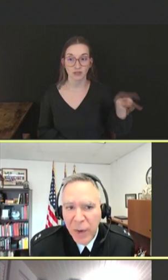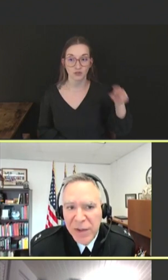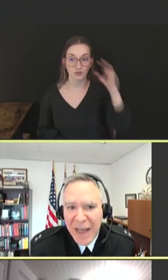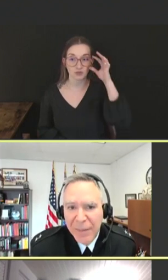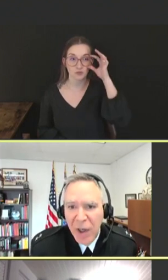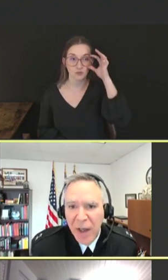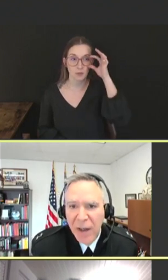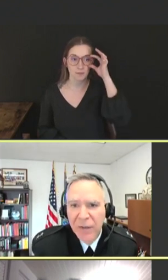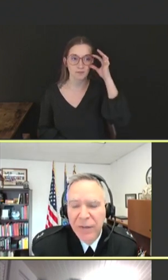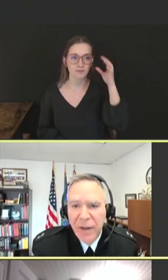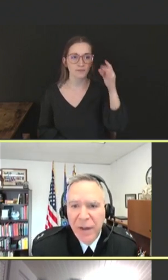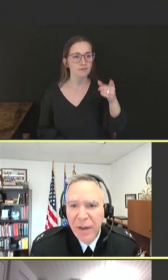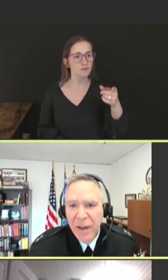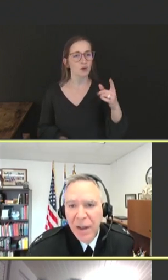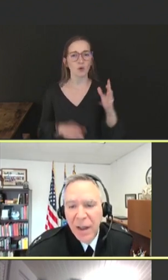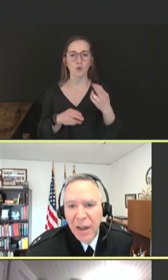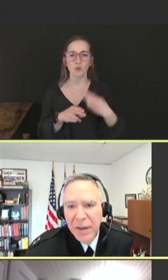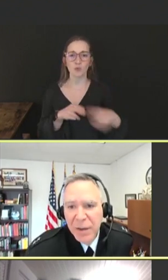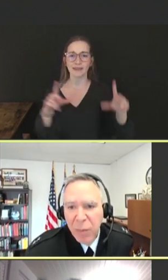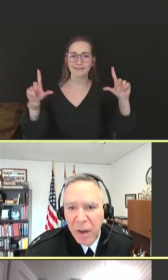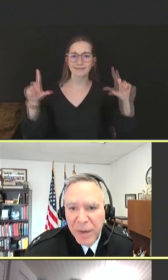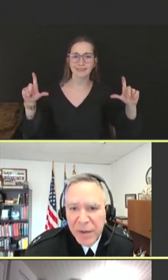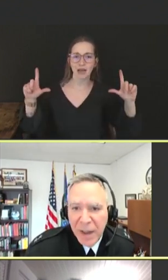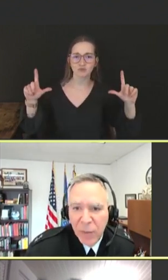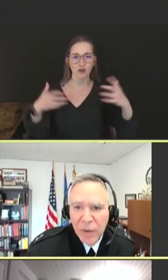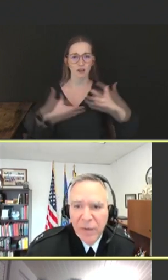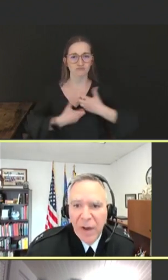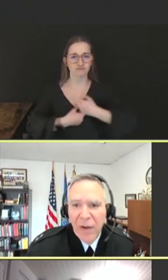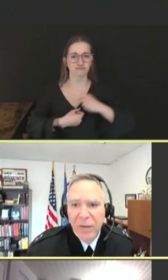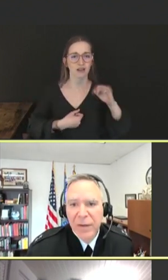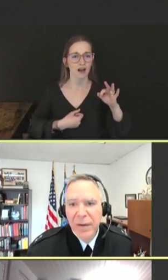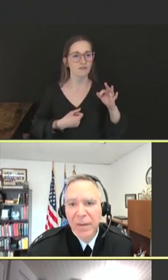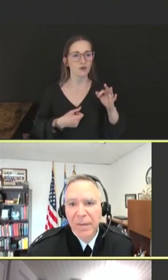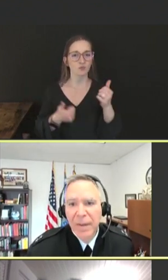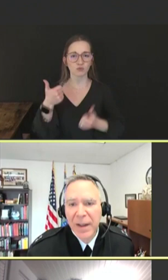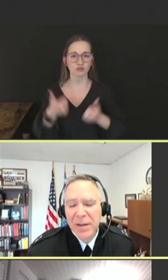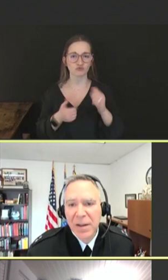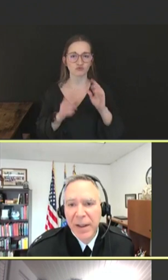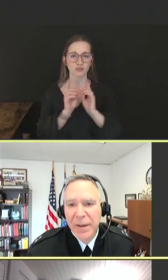quick snapshot of the departments that were involved. Next slide.